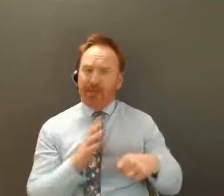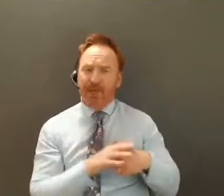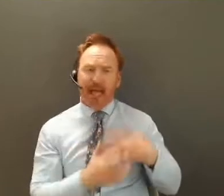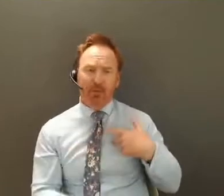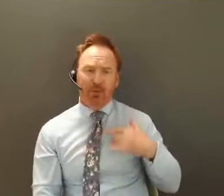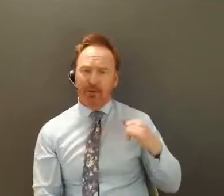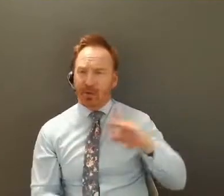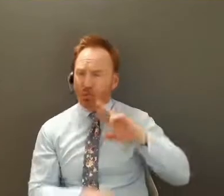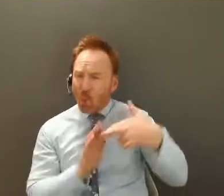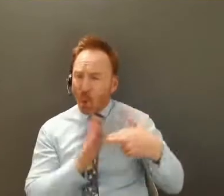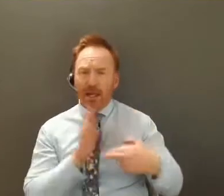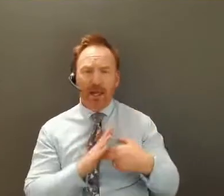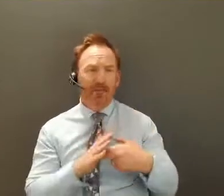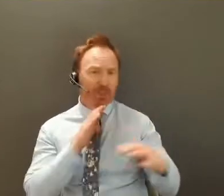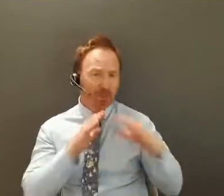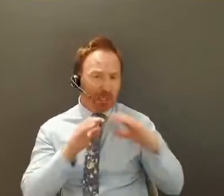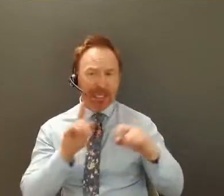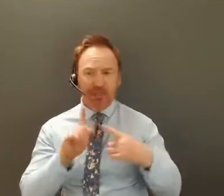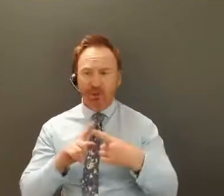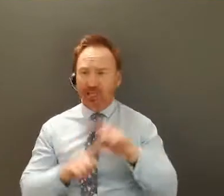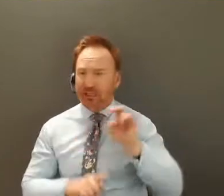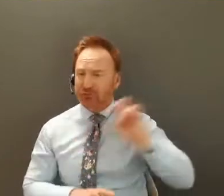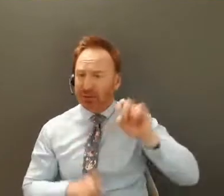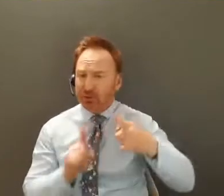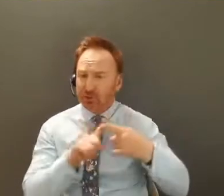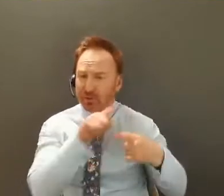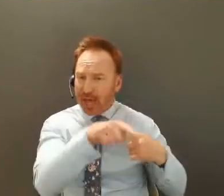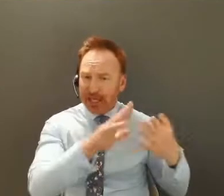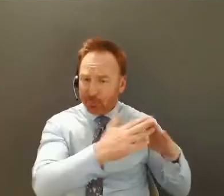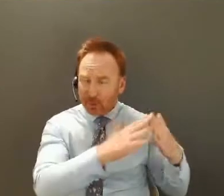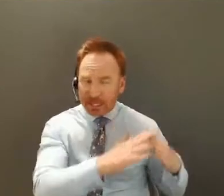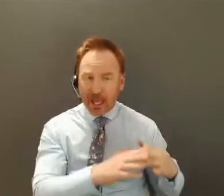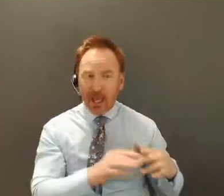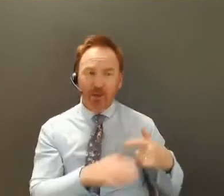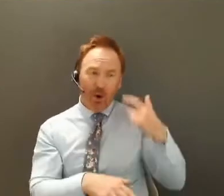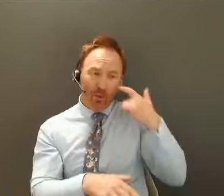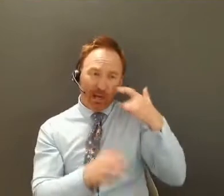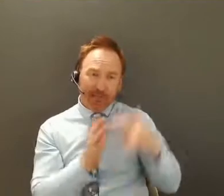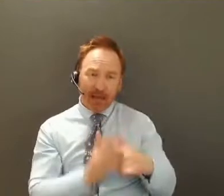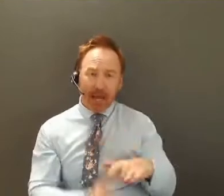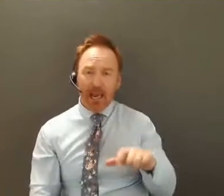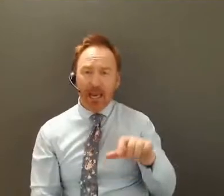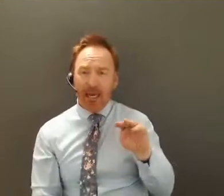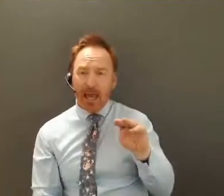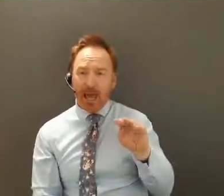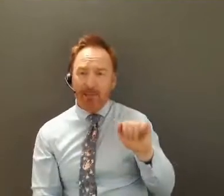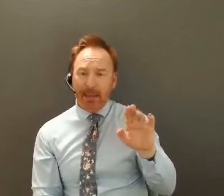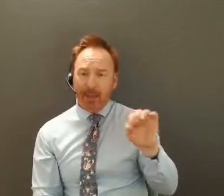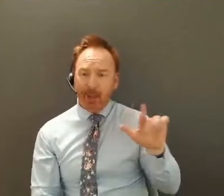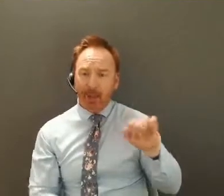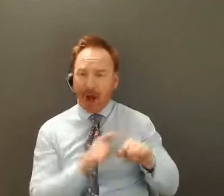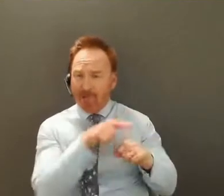unaffected to give us the power and the resources to concentrate